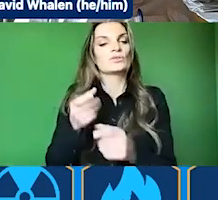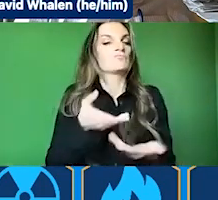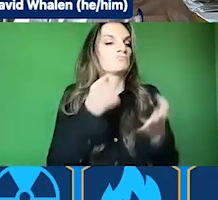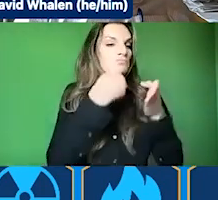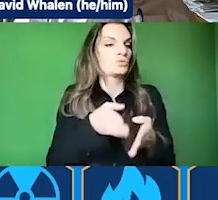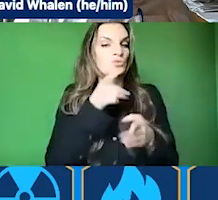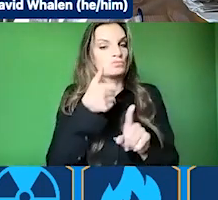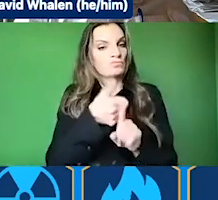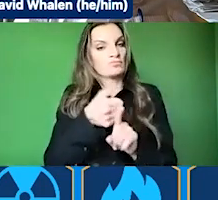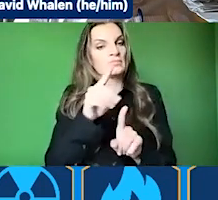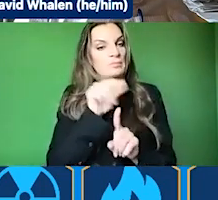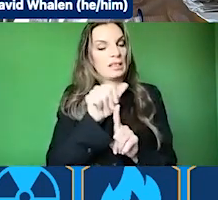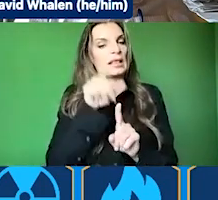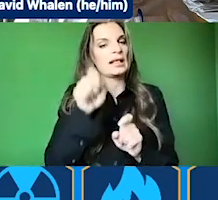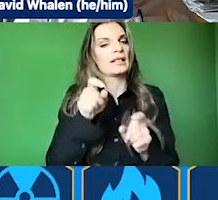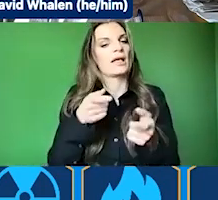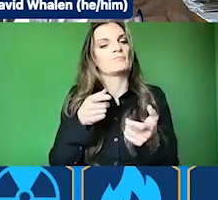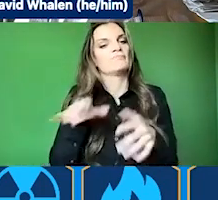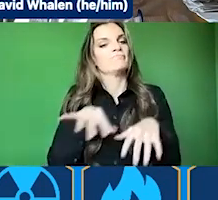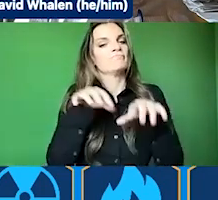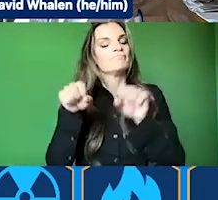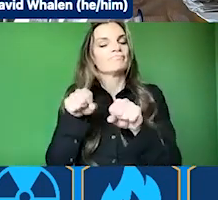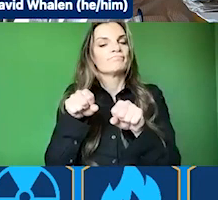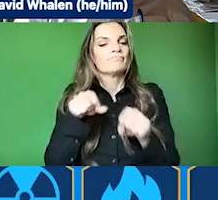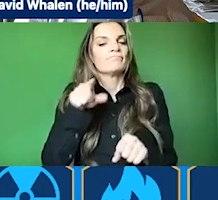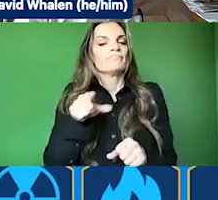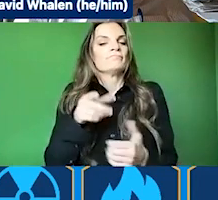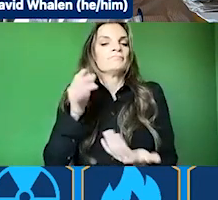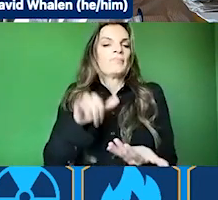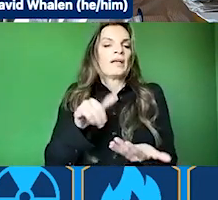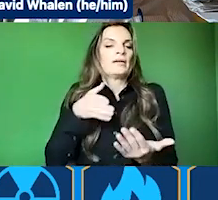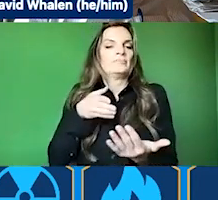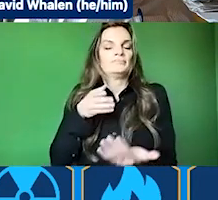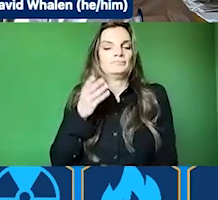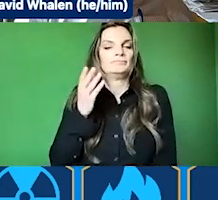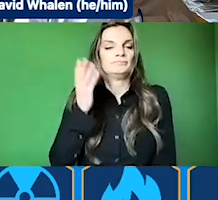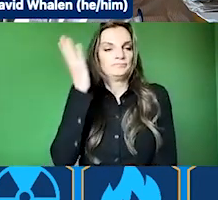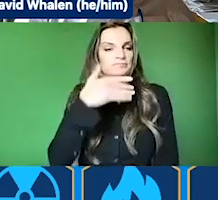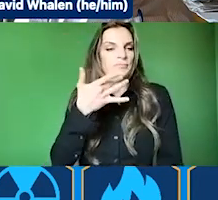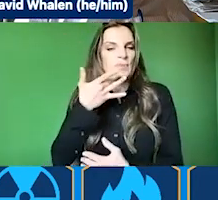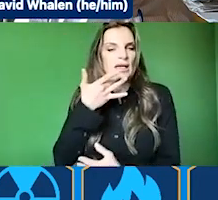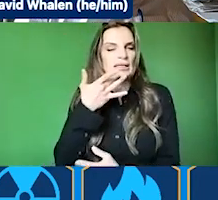those antibias and anti-ableist